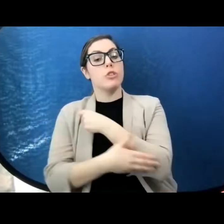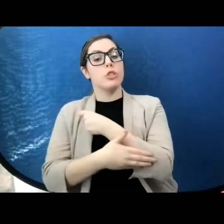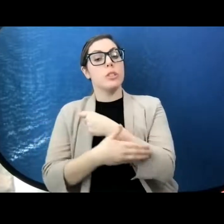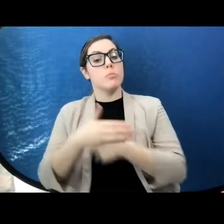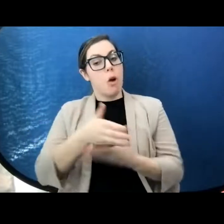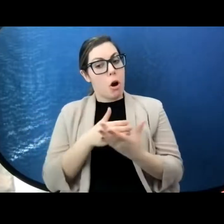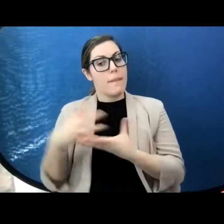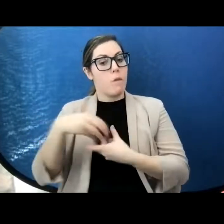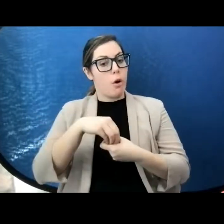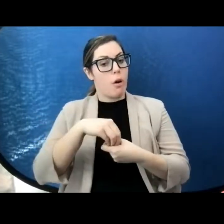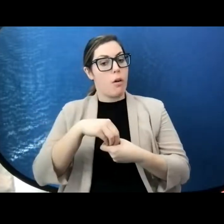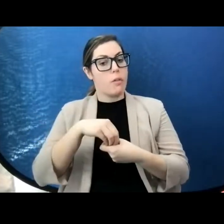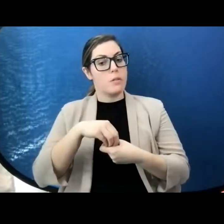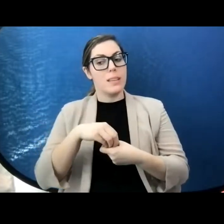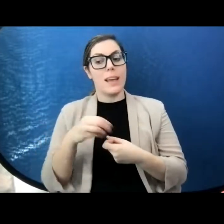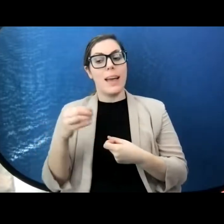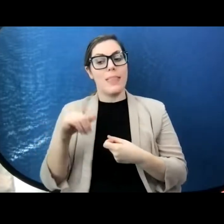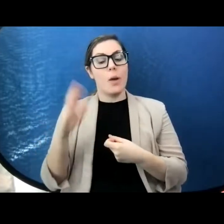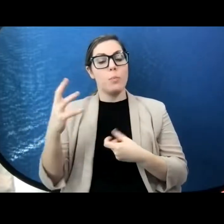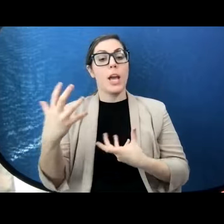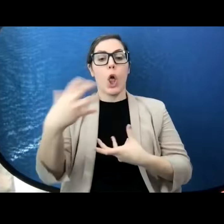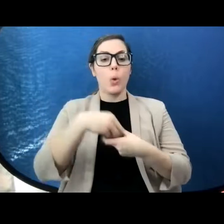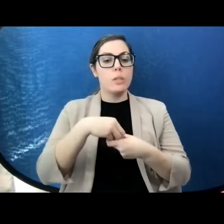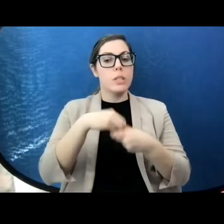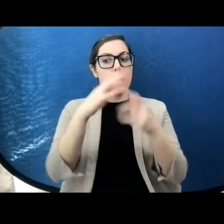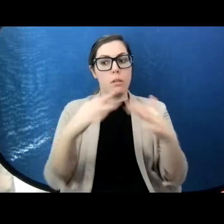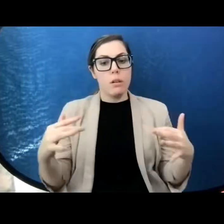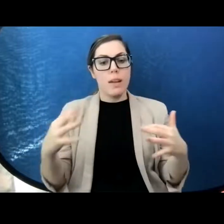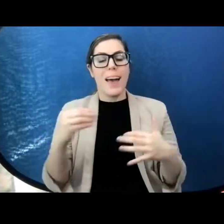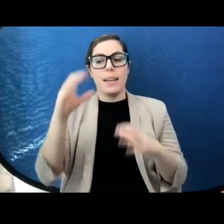that is inclusive of disabilities and explore disability from its international perspective.